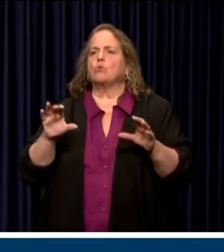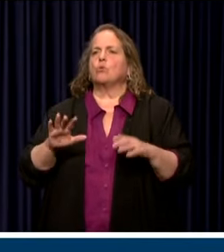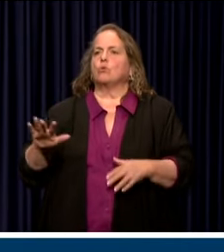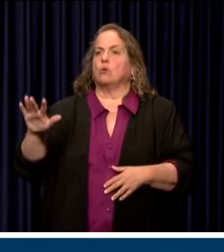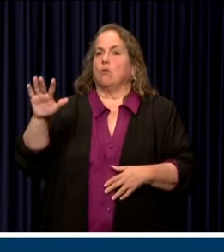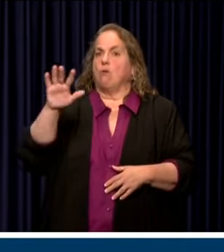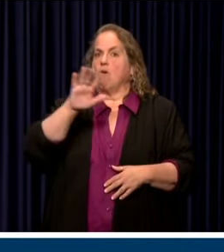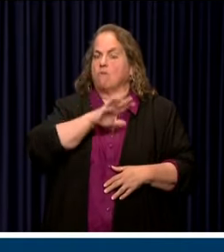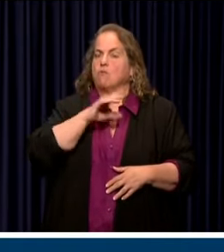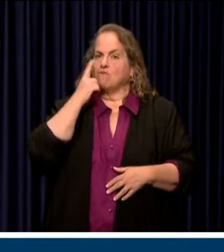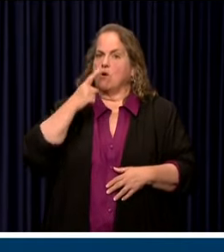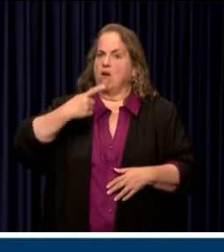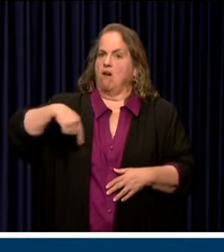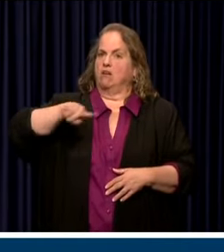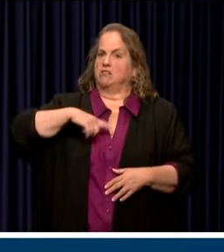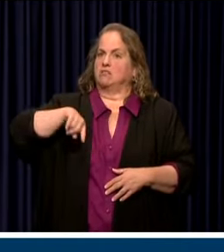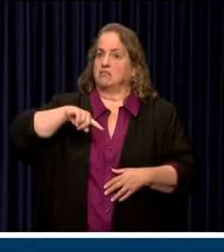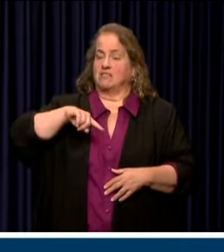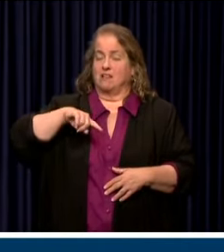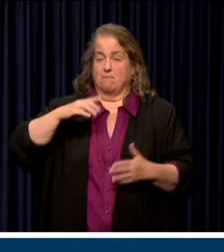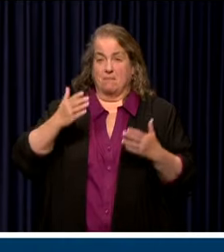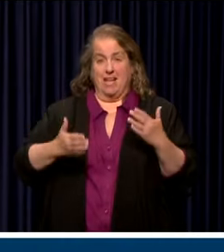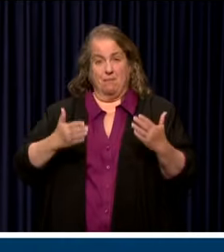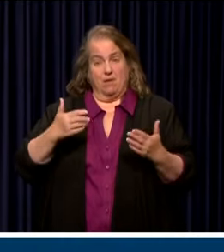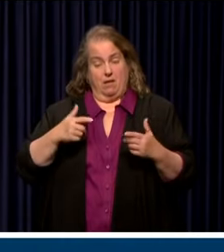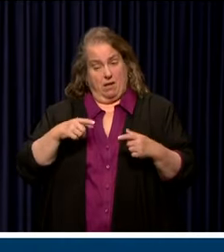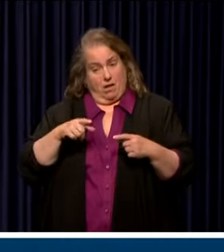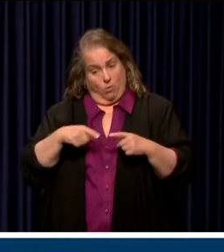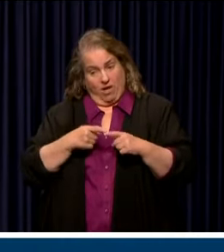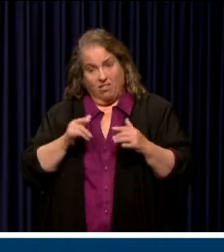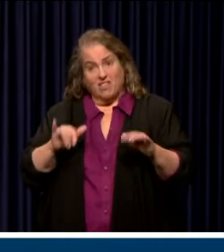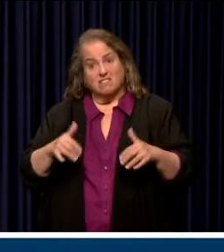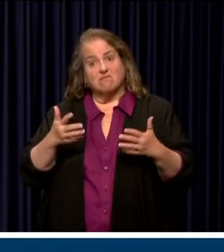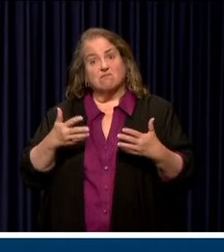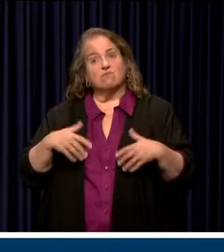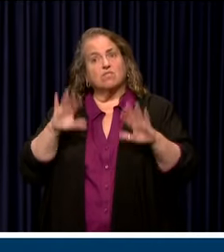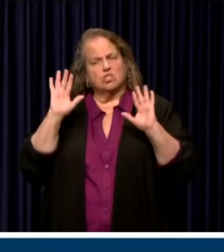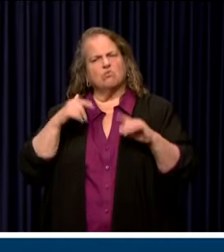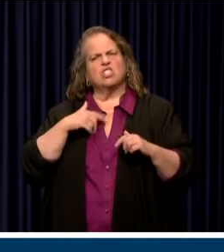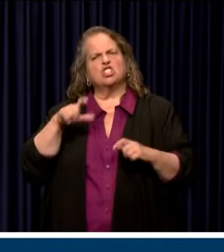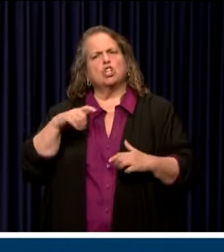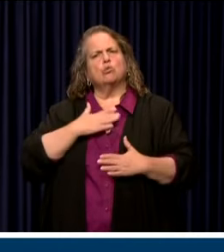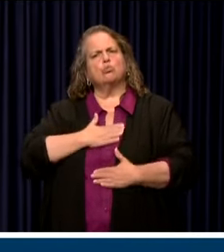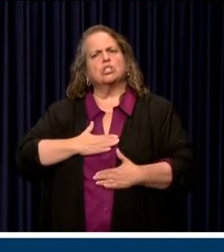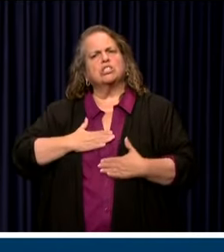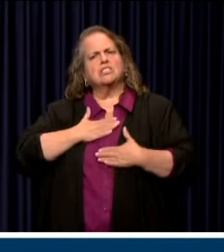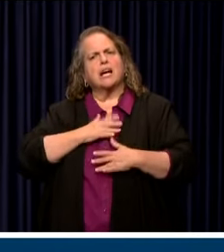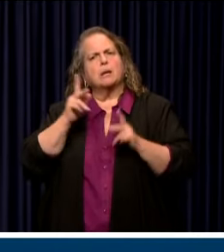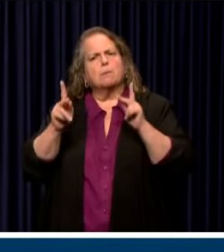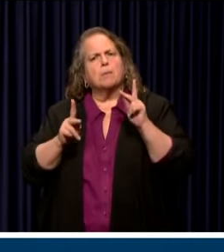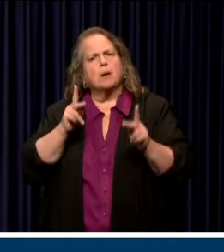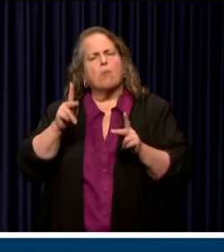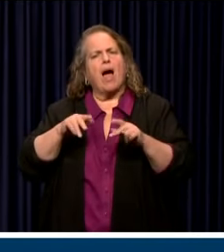MENTAL HEALTH, AND IT WILL HELP US GET THROUGH IT TOGETHER.